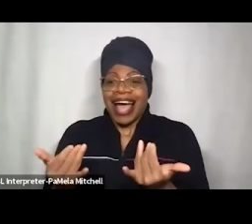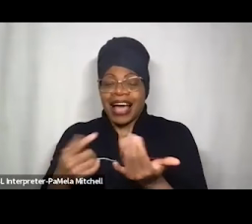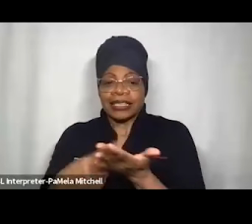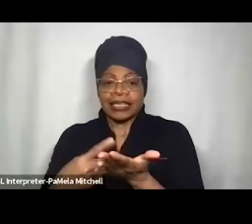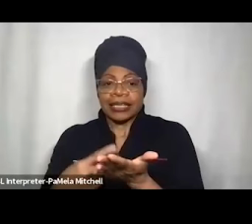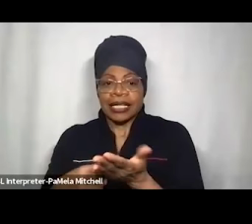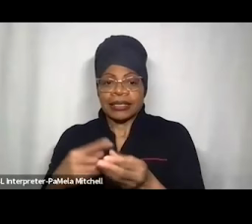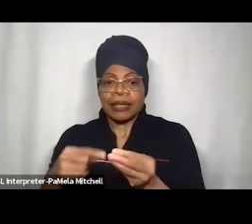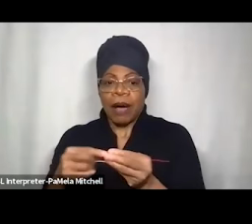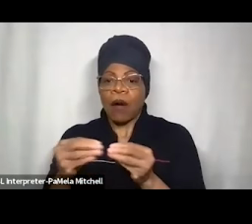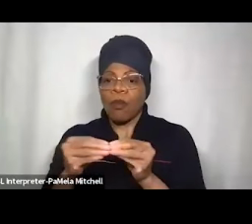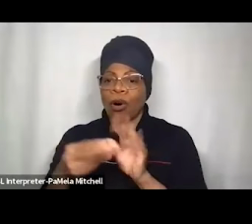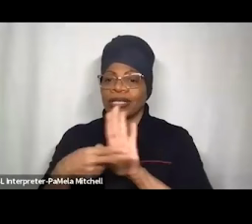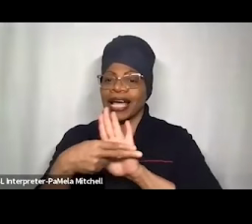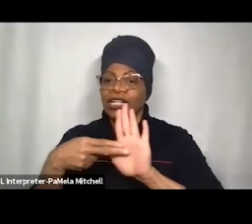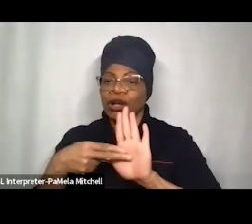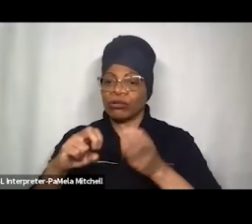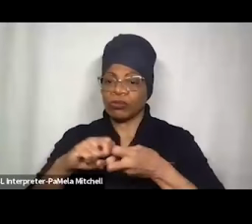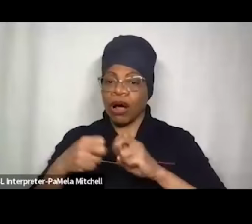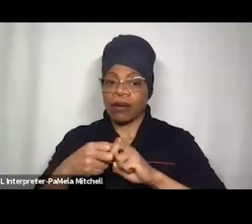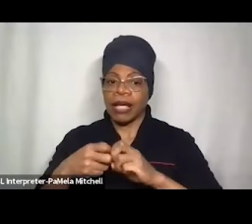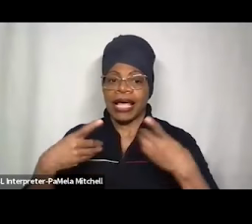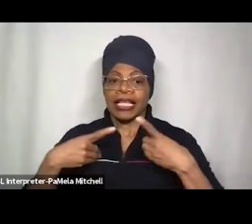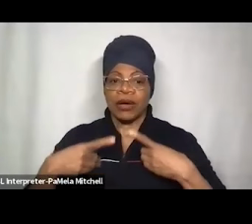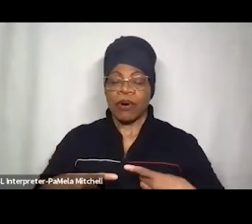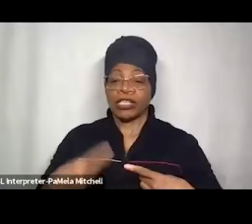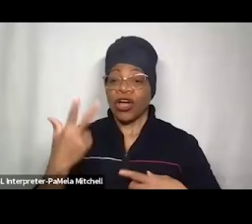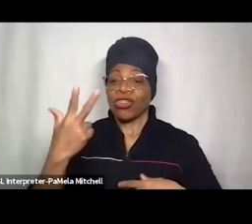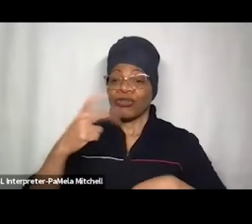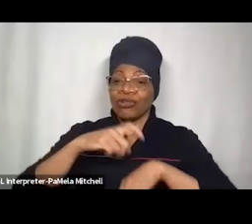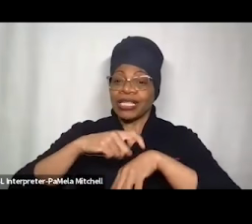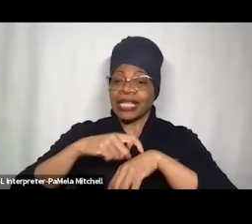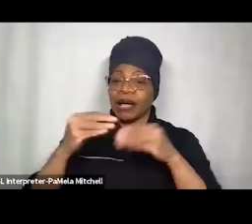So again, for depression, we have about three times the rate as in the general population,